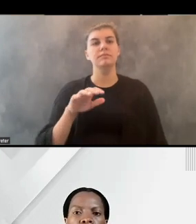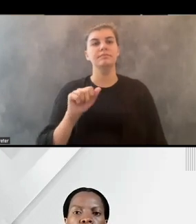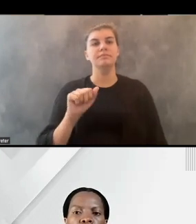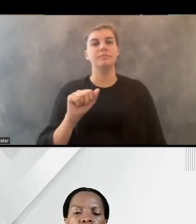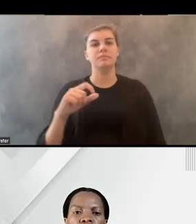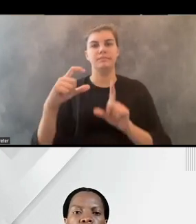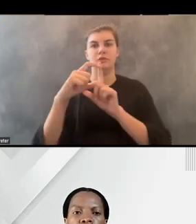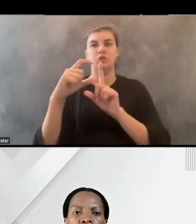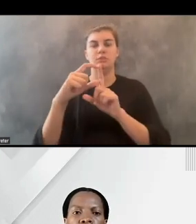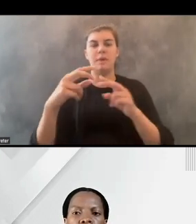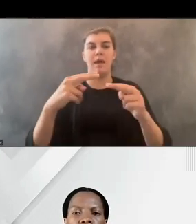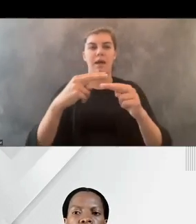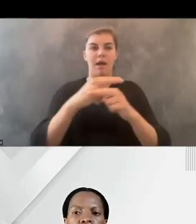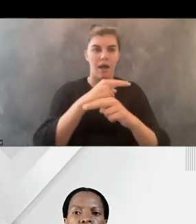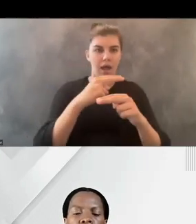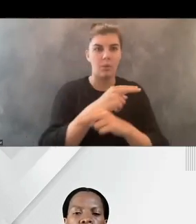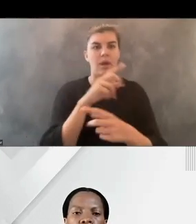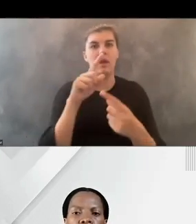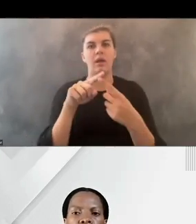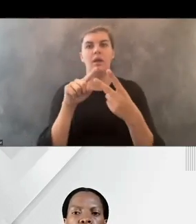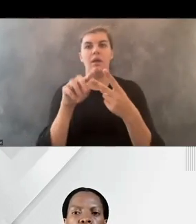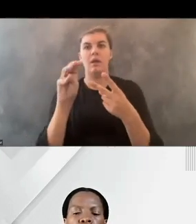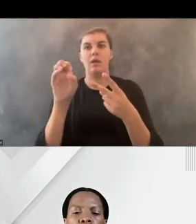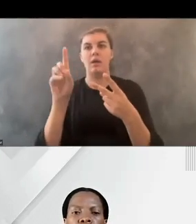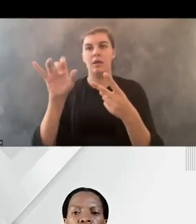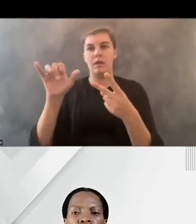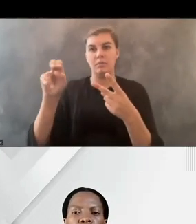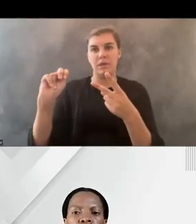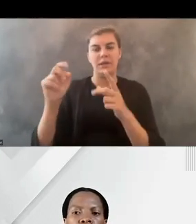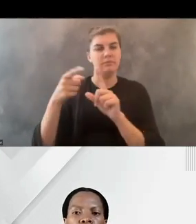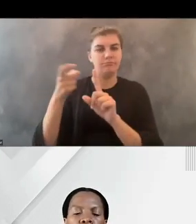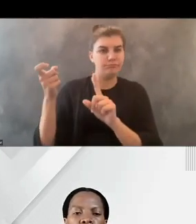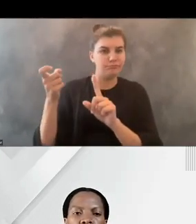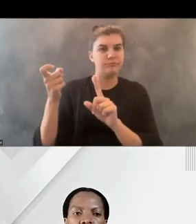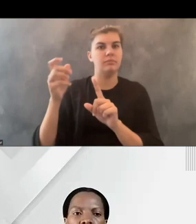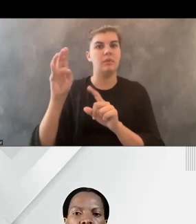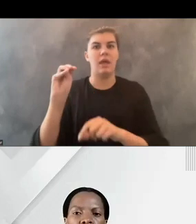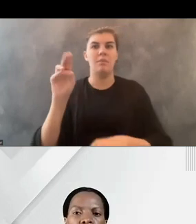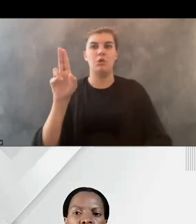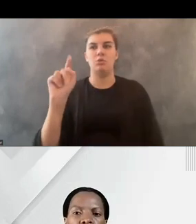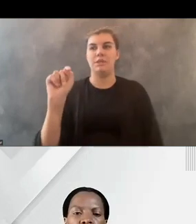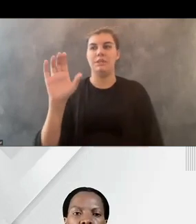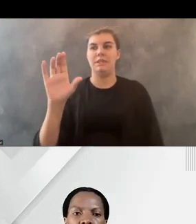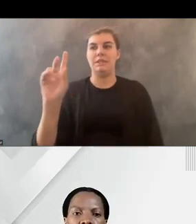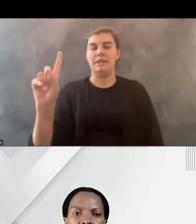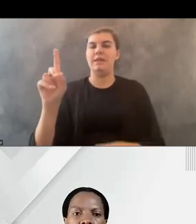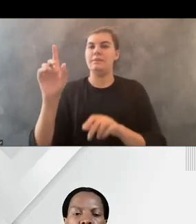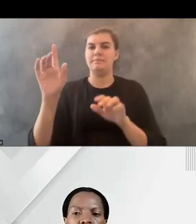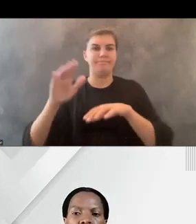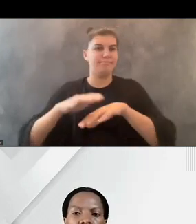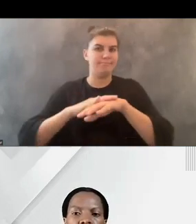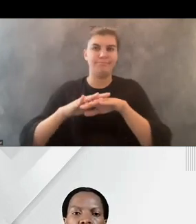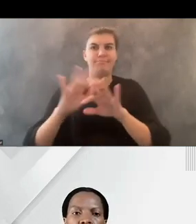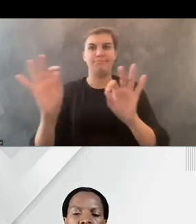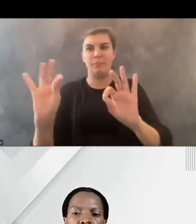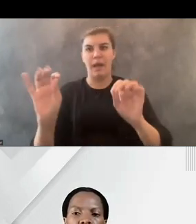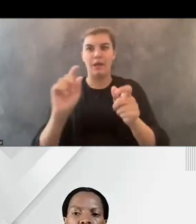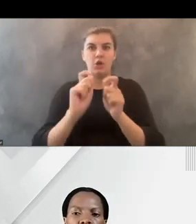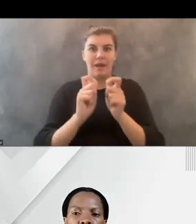The terms, highway and median, were derived from the MUTCD with minor edits for clarity as applicable